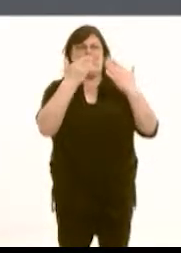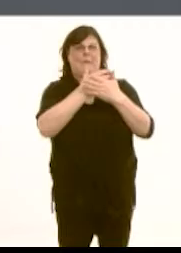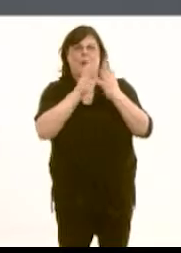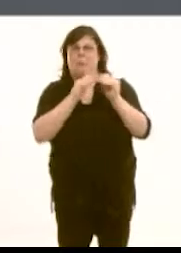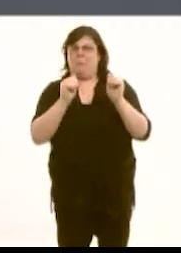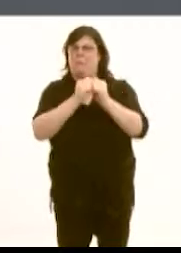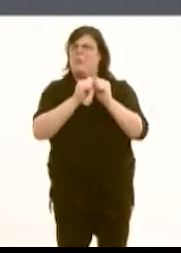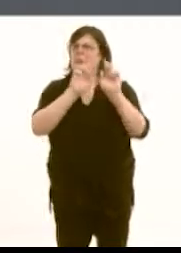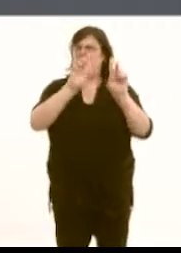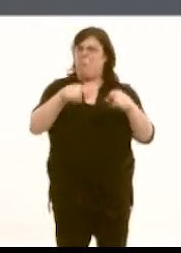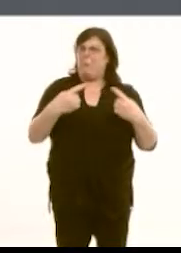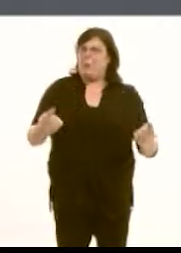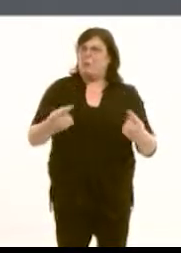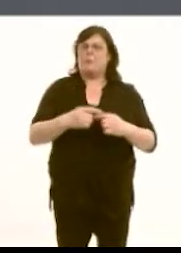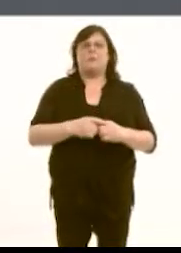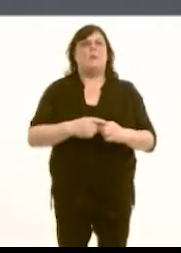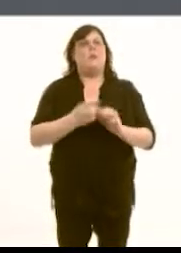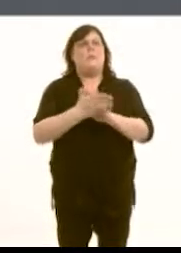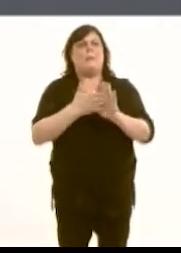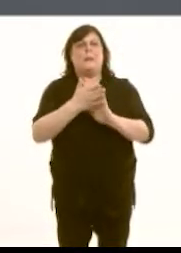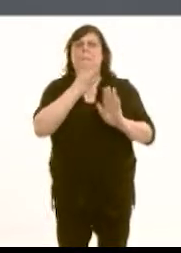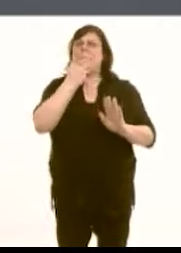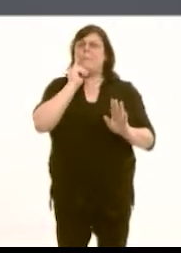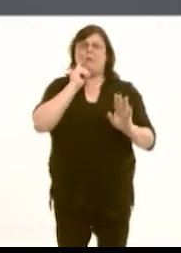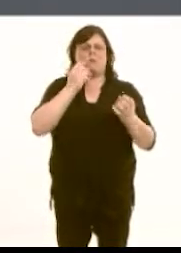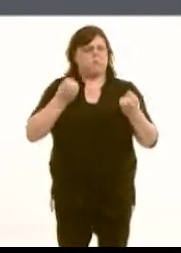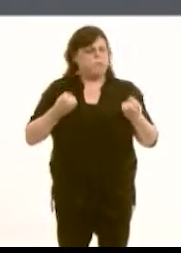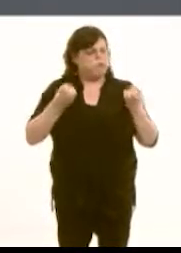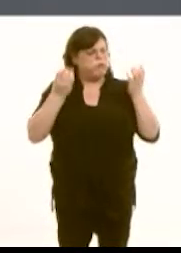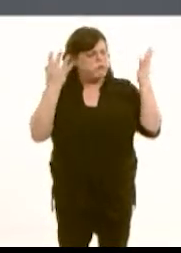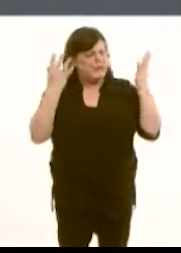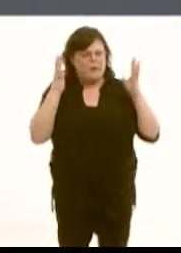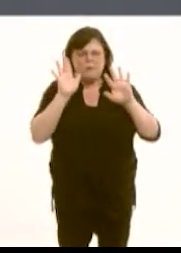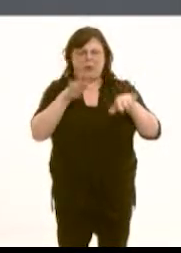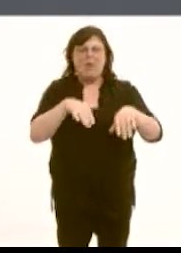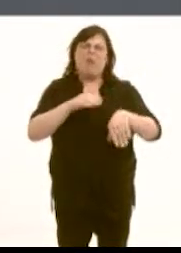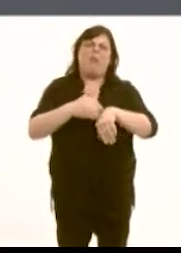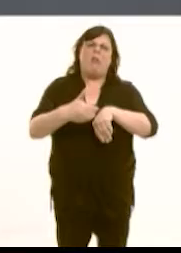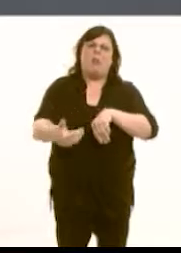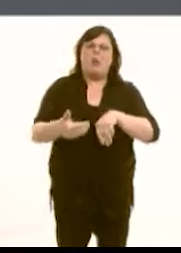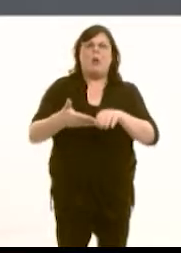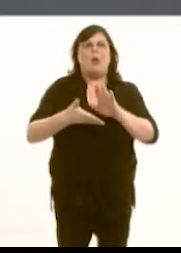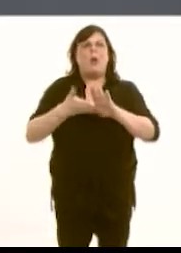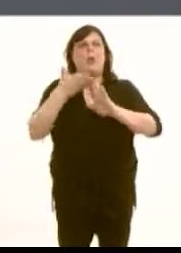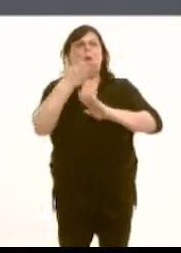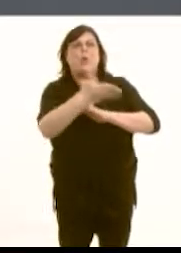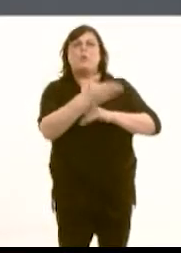All too often, people end up giving up trying and go to the accident and emergency department